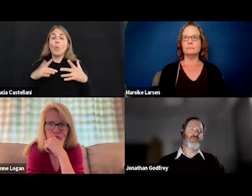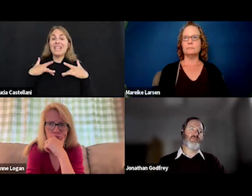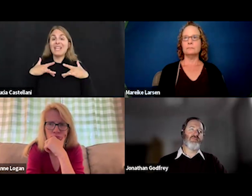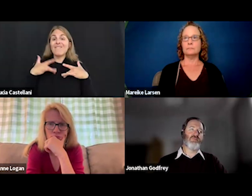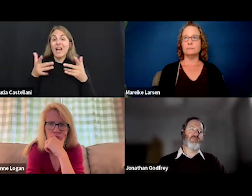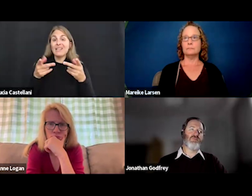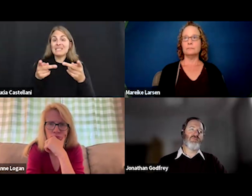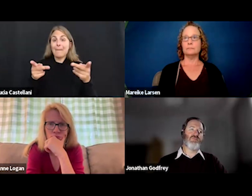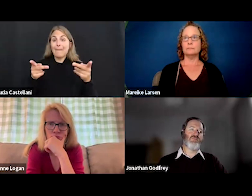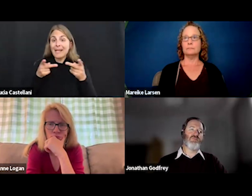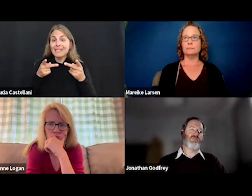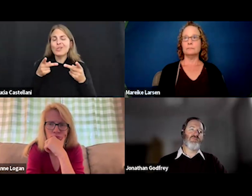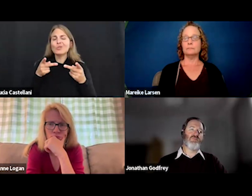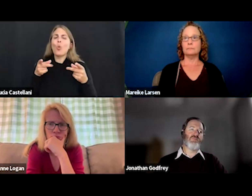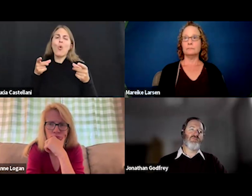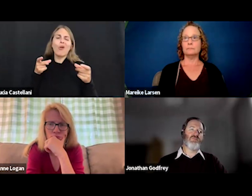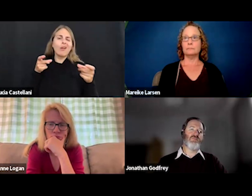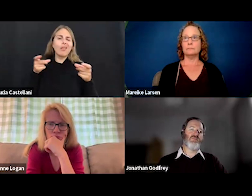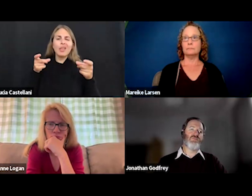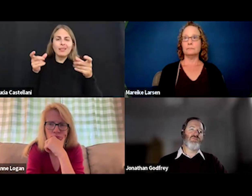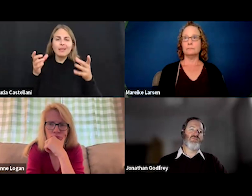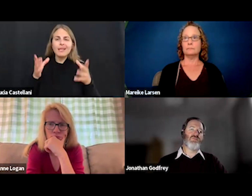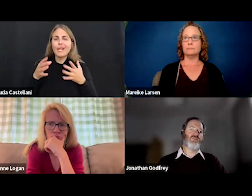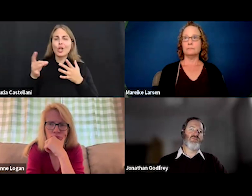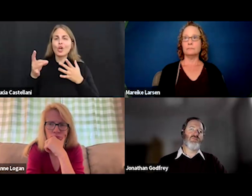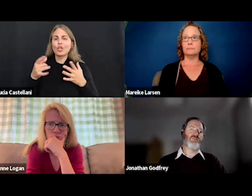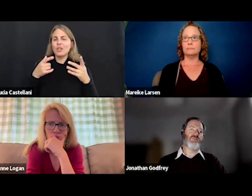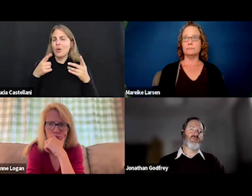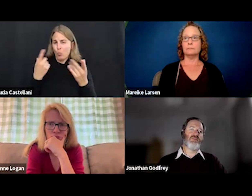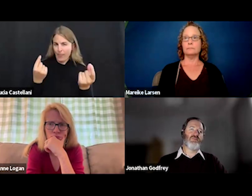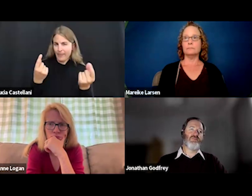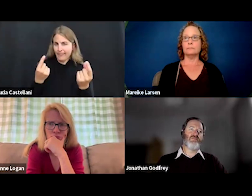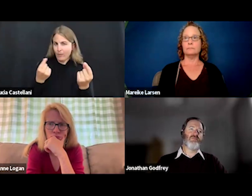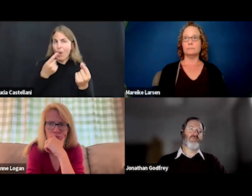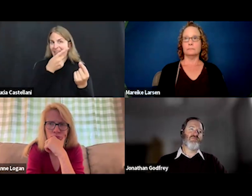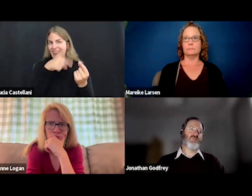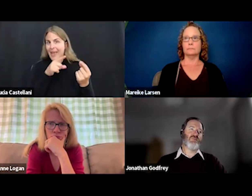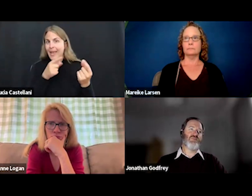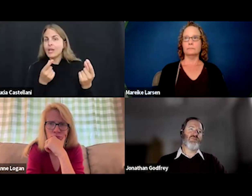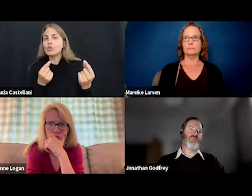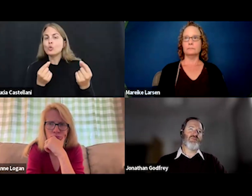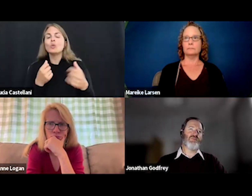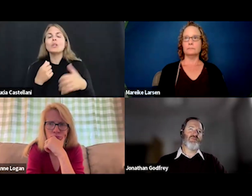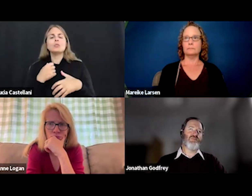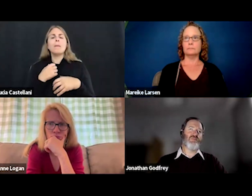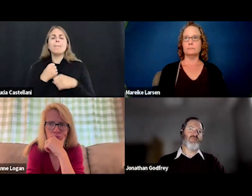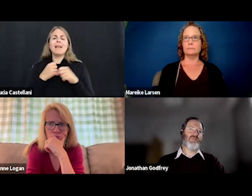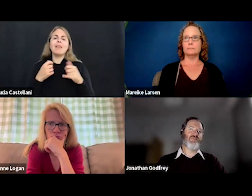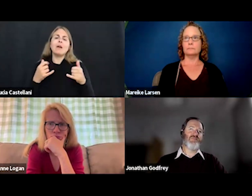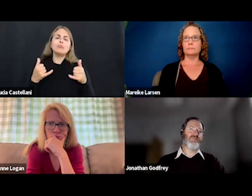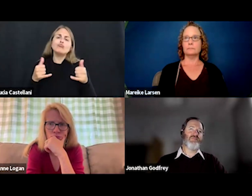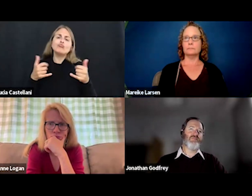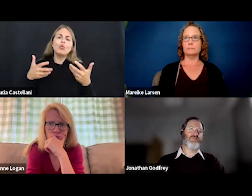more inclusive and accessible would be to have receptions and events with sit-down